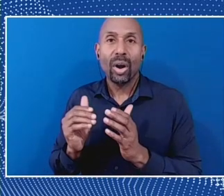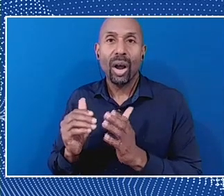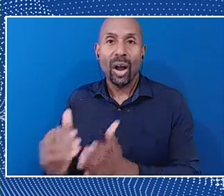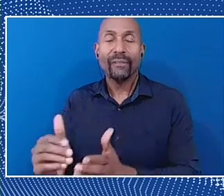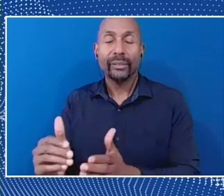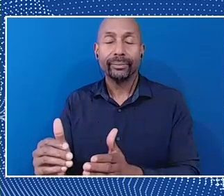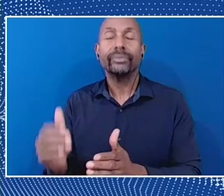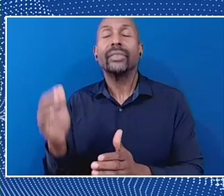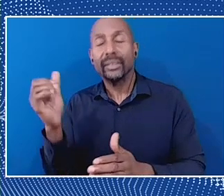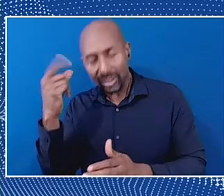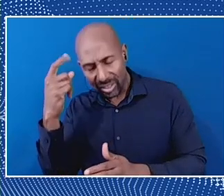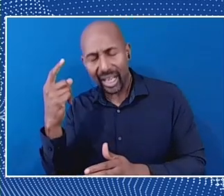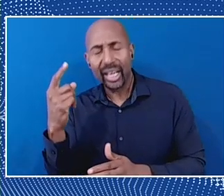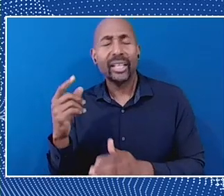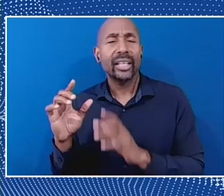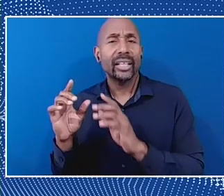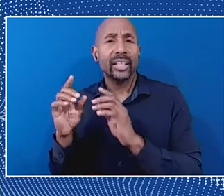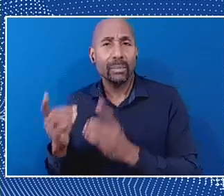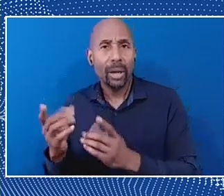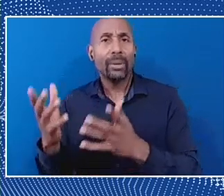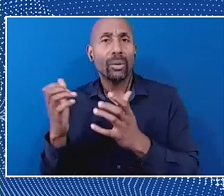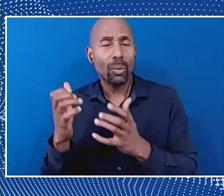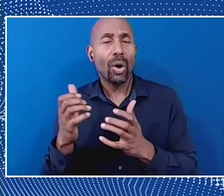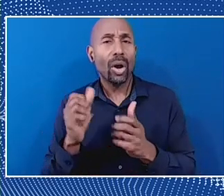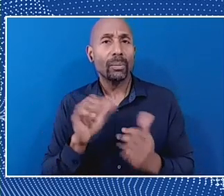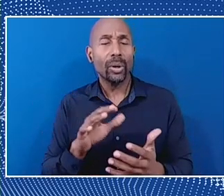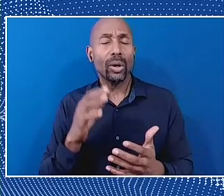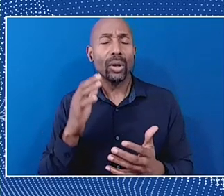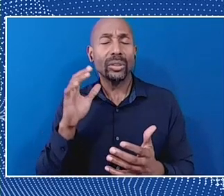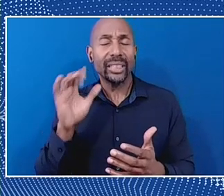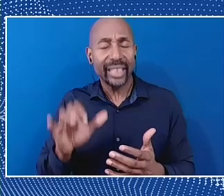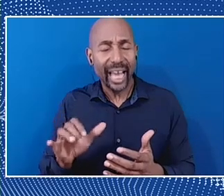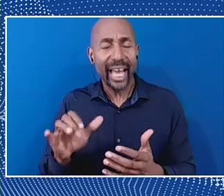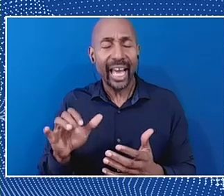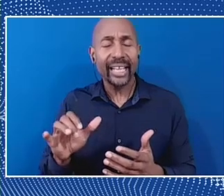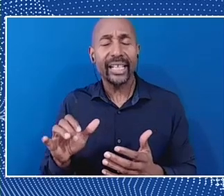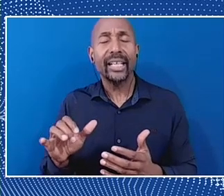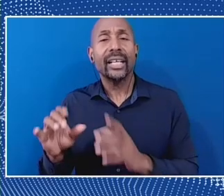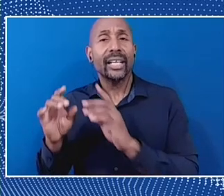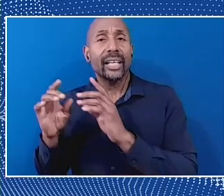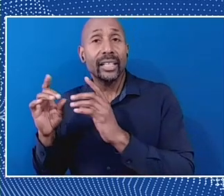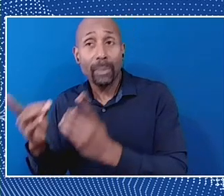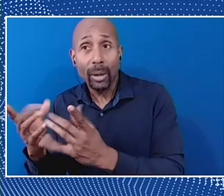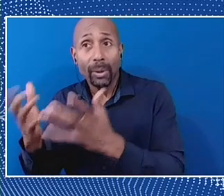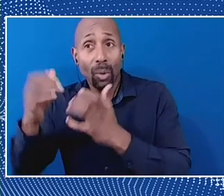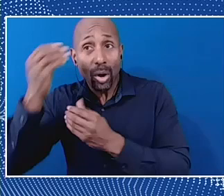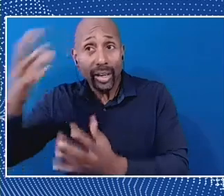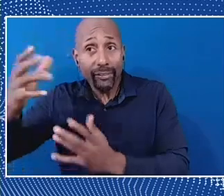readily get, which I think is something that's missing in this section D, information that shows they would be